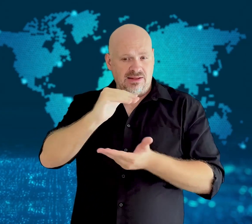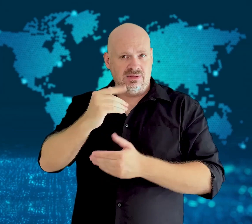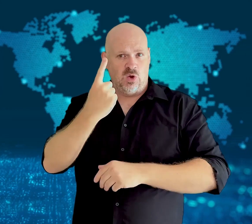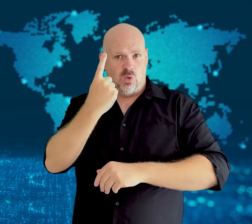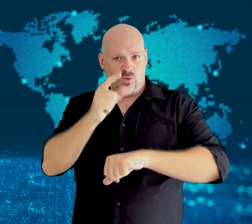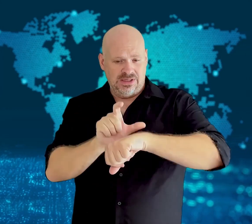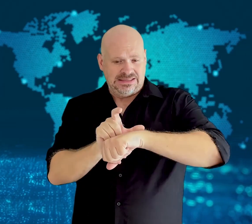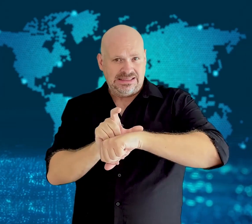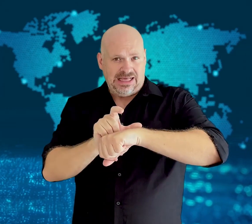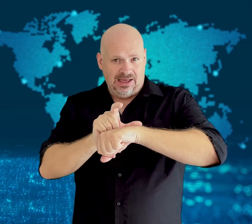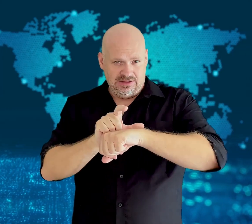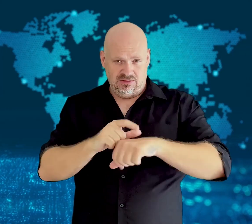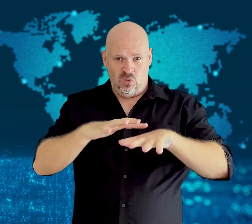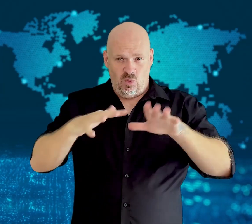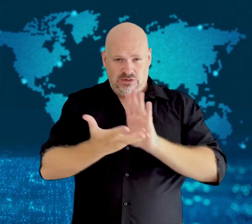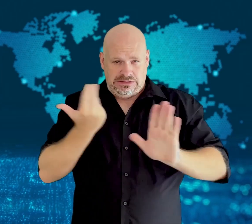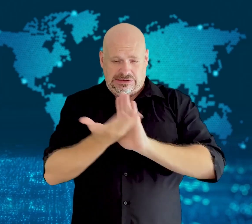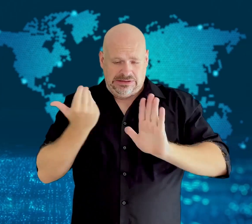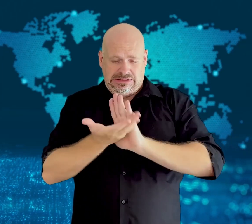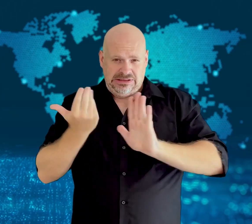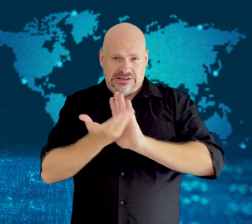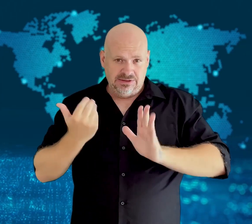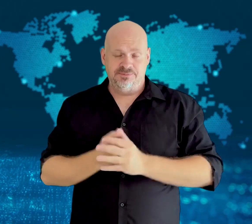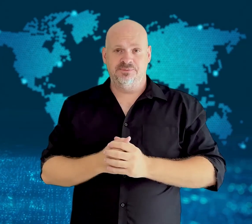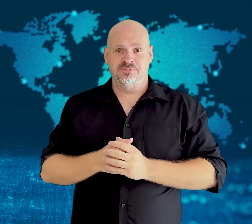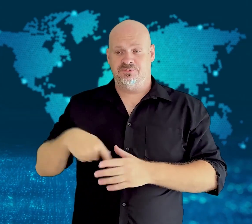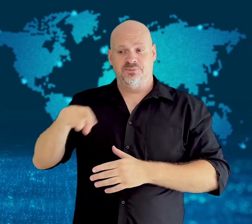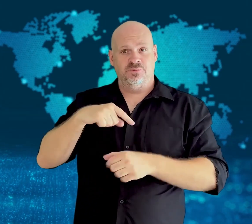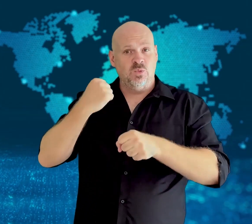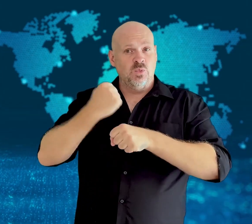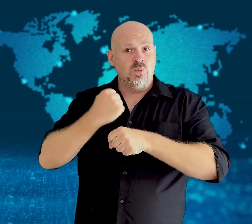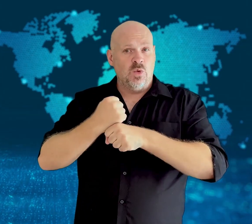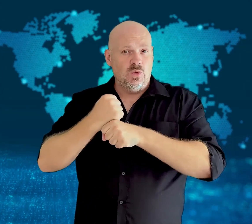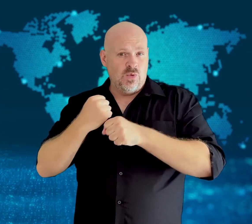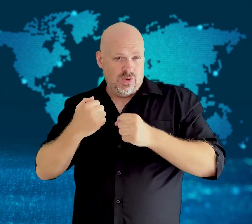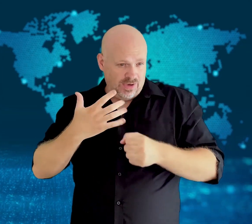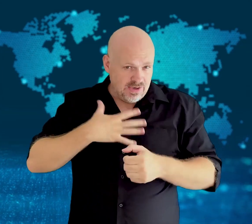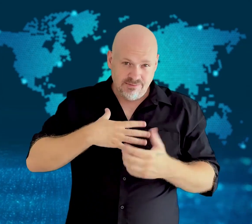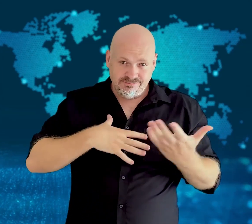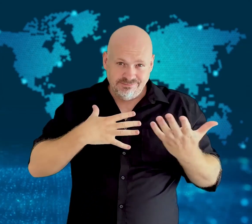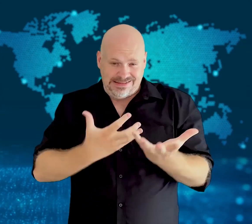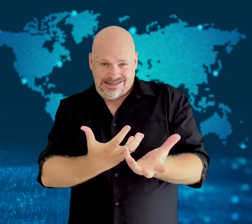The rescue teams have worked day and night to pump water out of